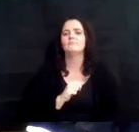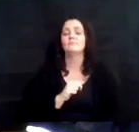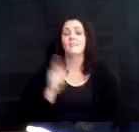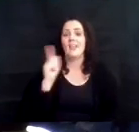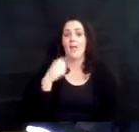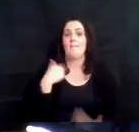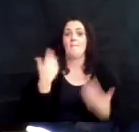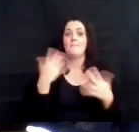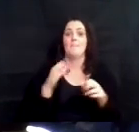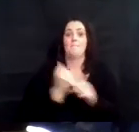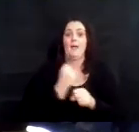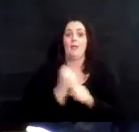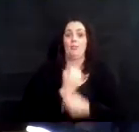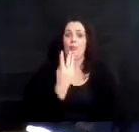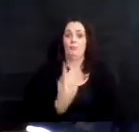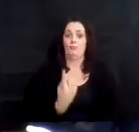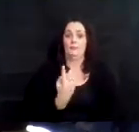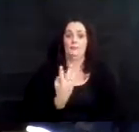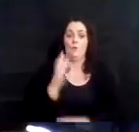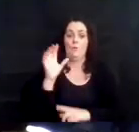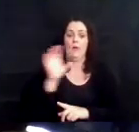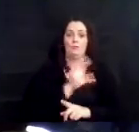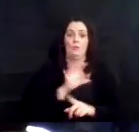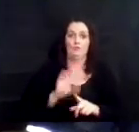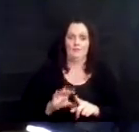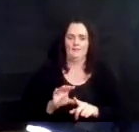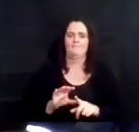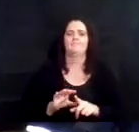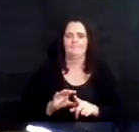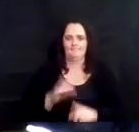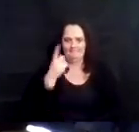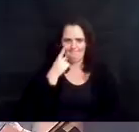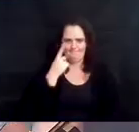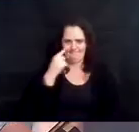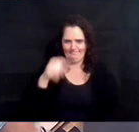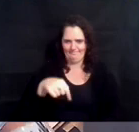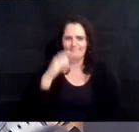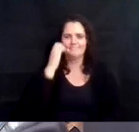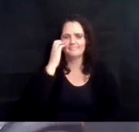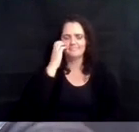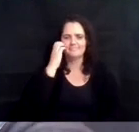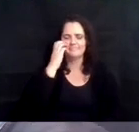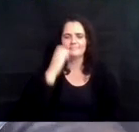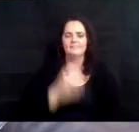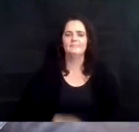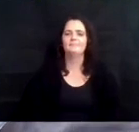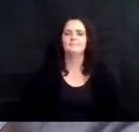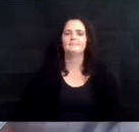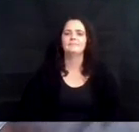over here now to this camera, move Kentridge out of the way, and I'll put